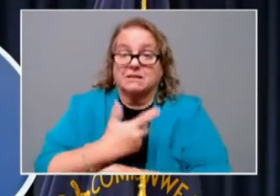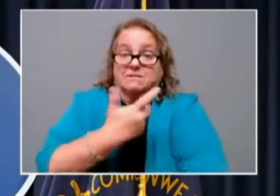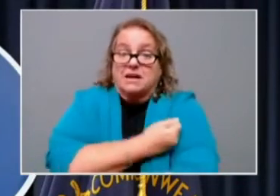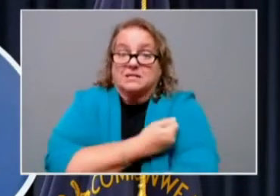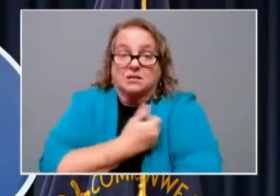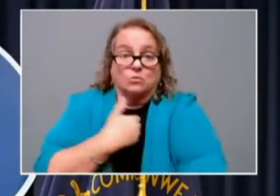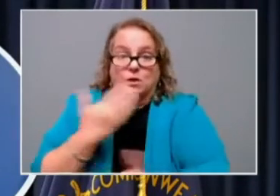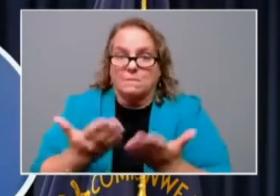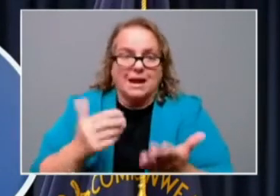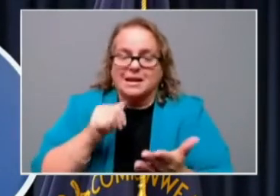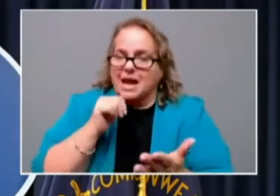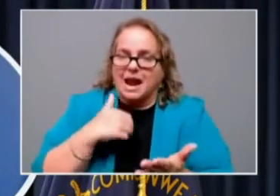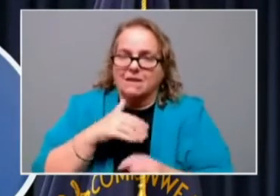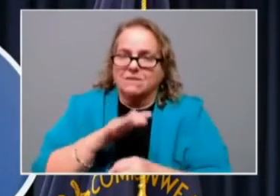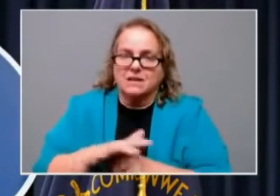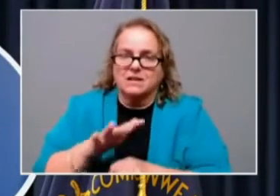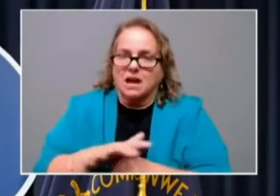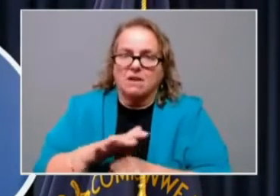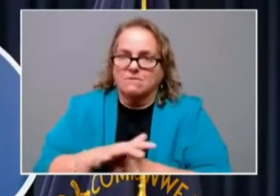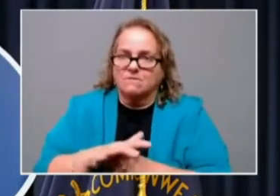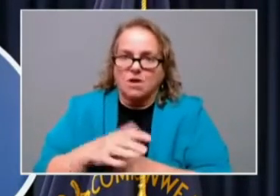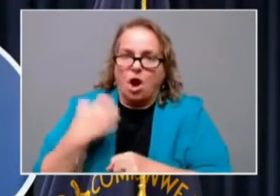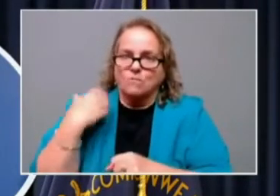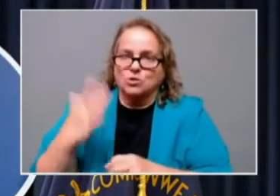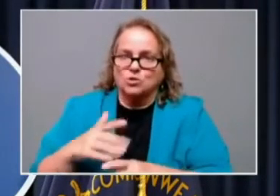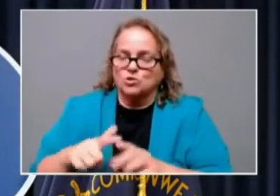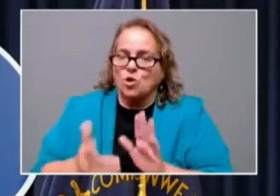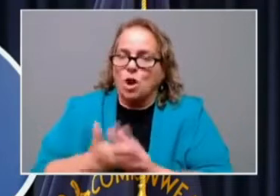And so it's a, it's a real challenge Now from a workforce perspective, what